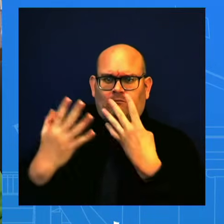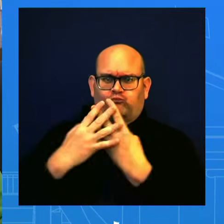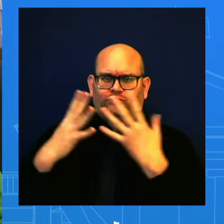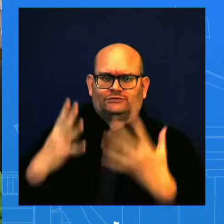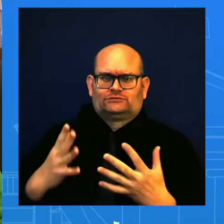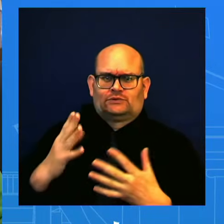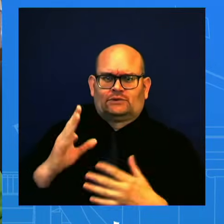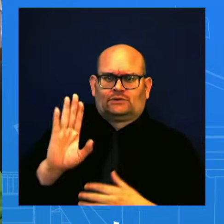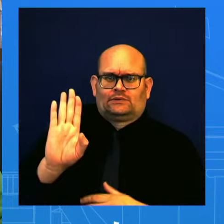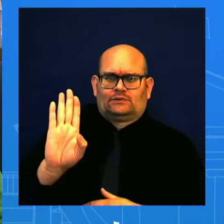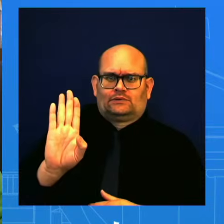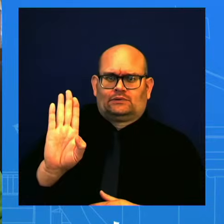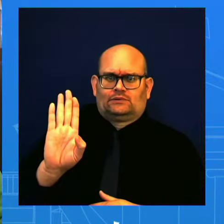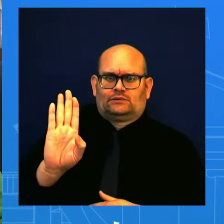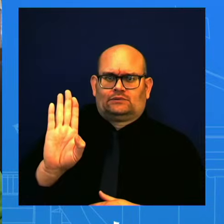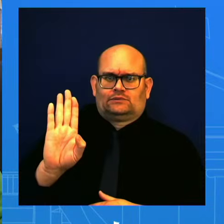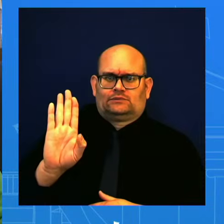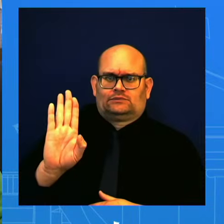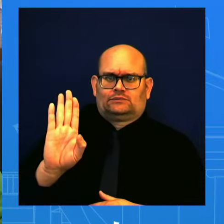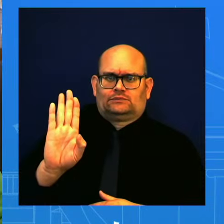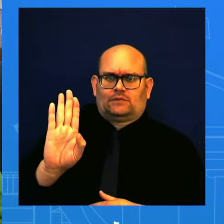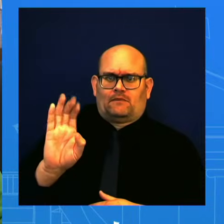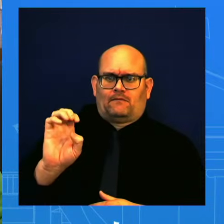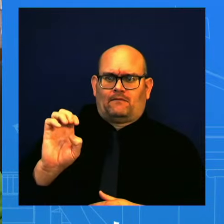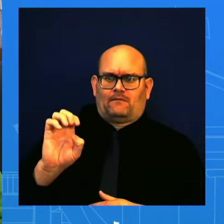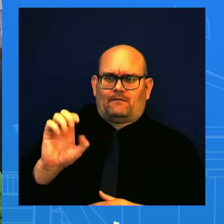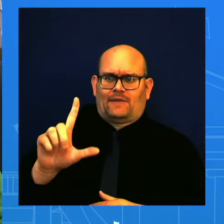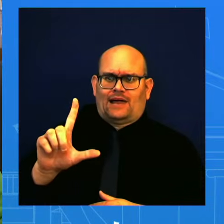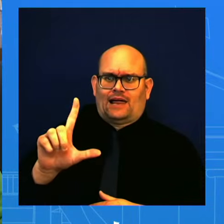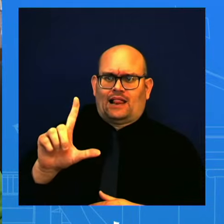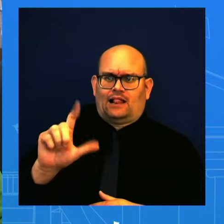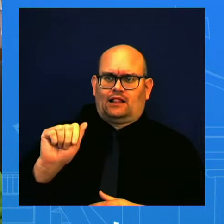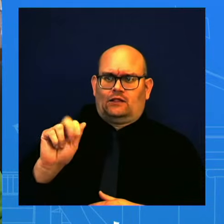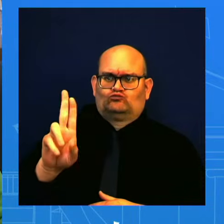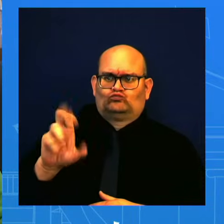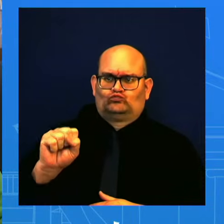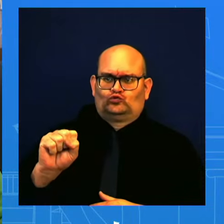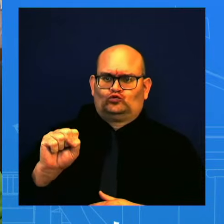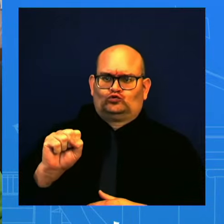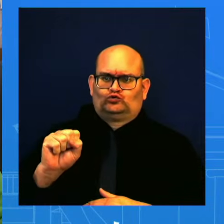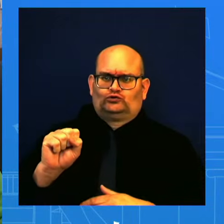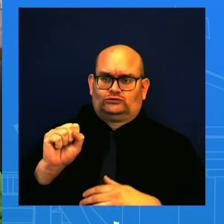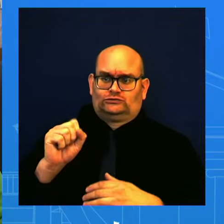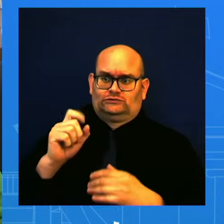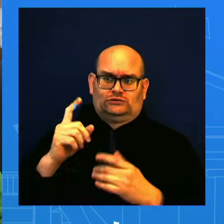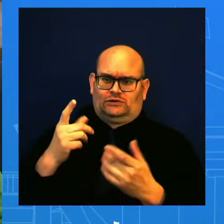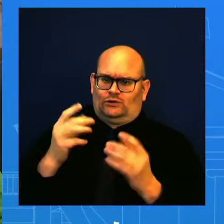and just a couple of things at the top here. While we've seen some volatility -- we admit that; we have seen that --